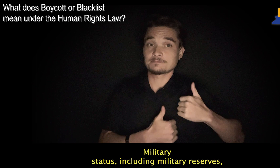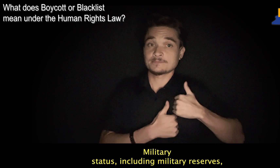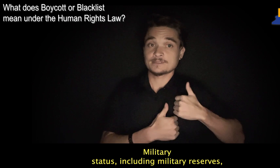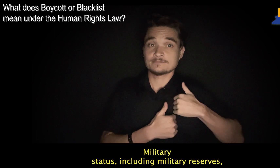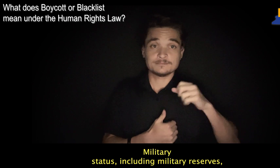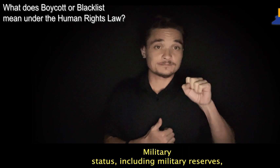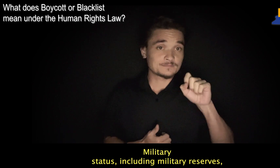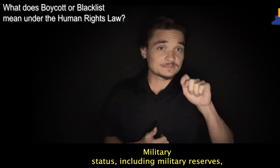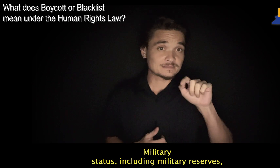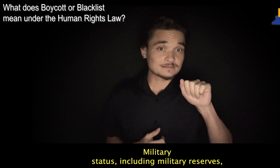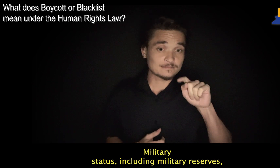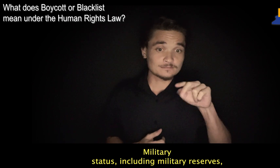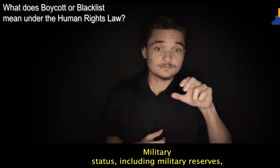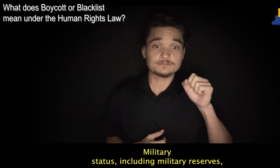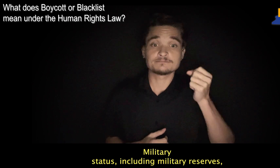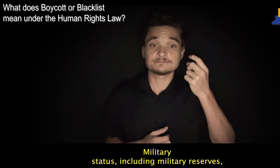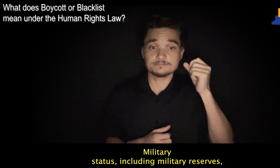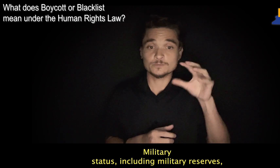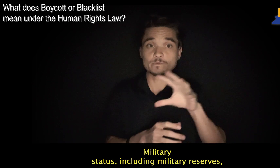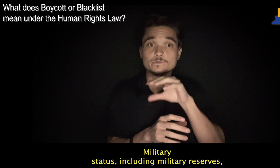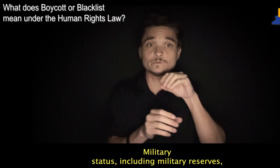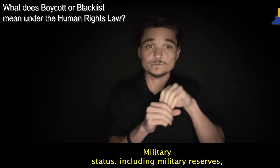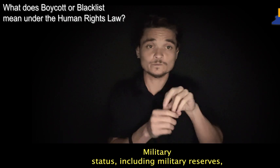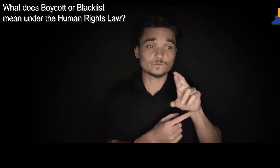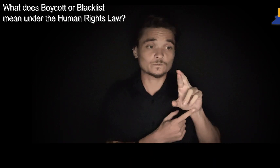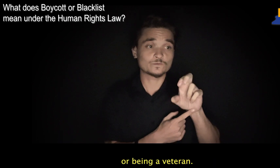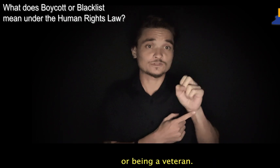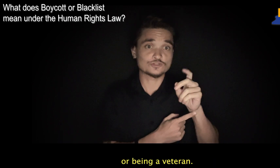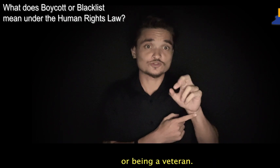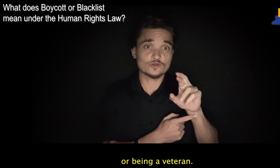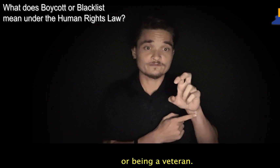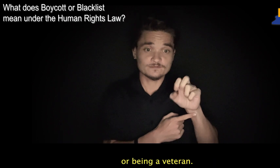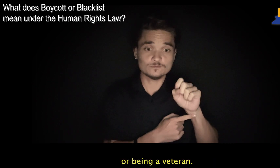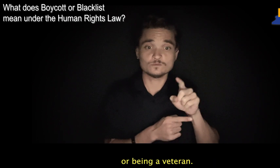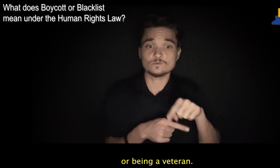Military status, including military reserves, or being a veteran.